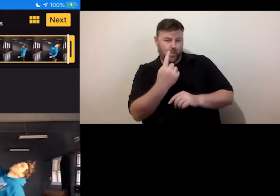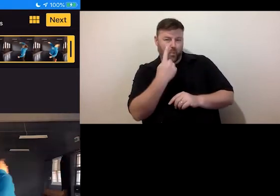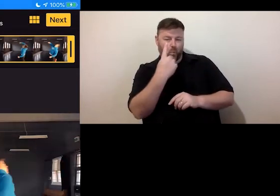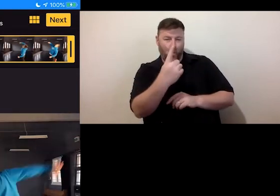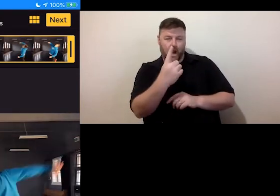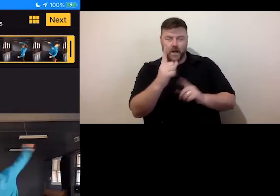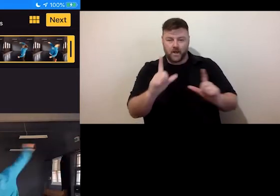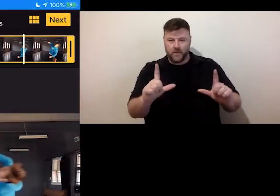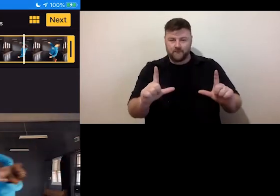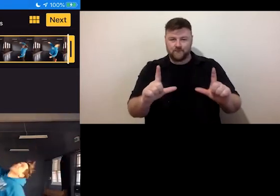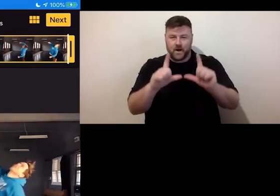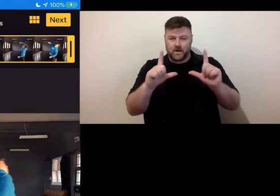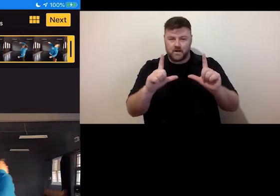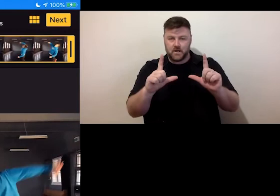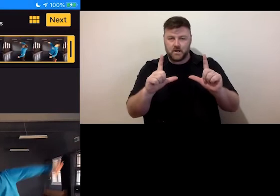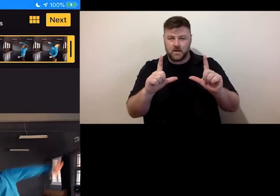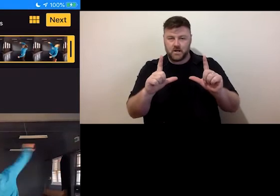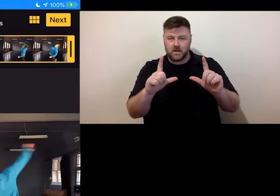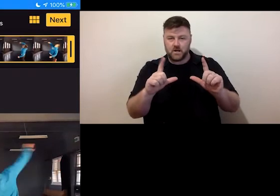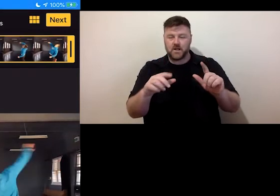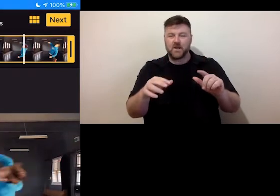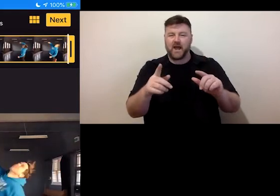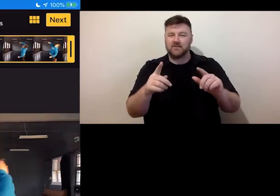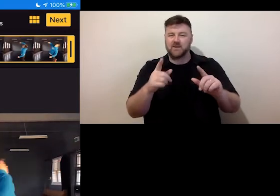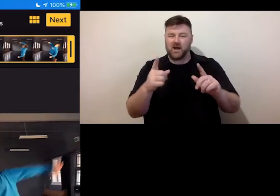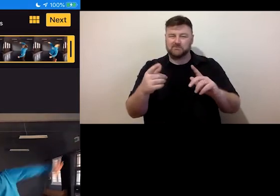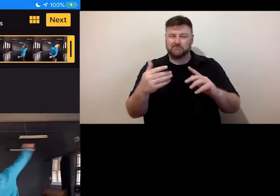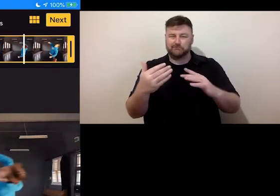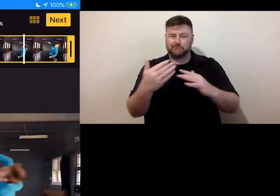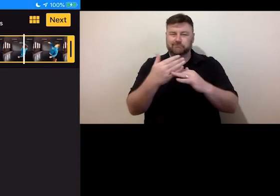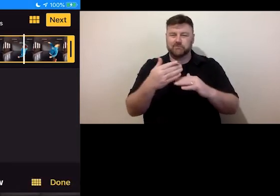in full spin that is getting in the way of this perfect loop GIF idea,